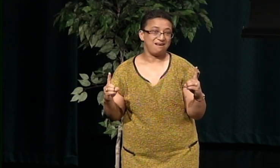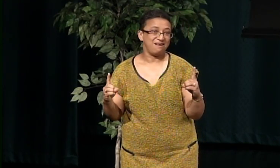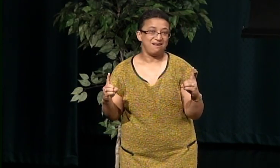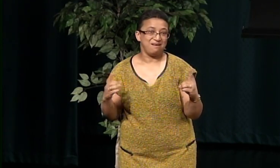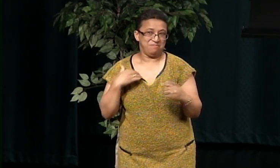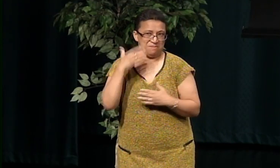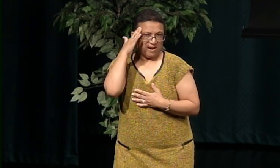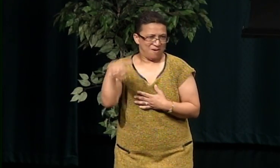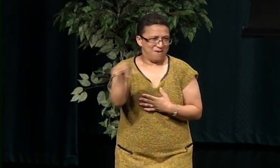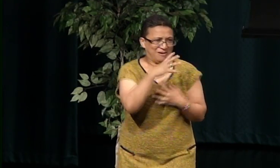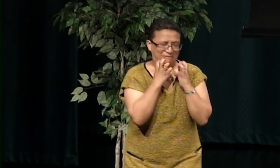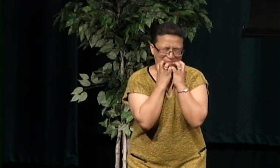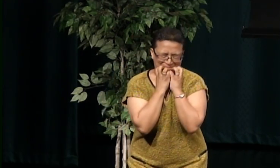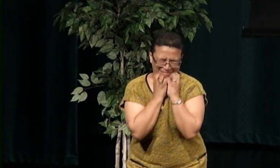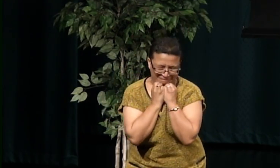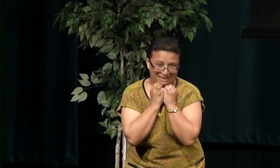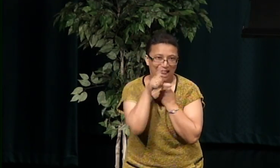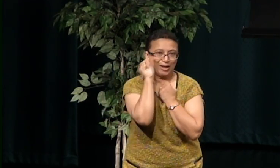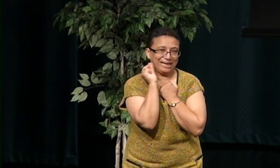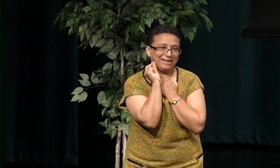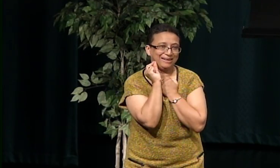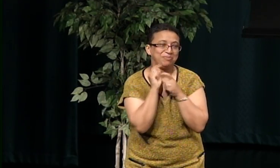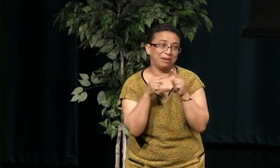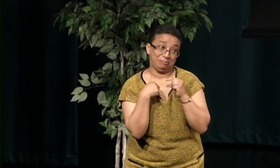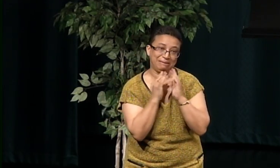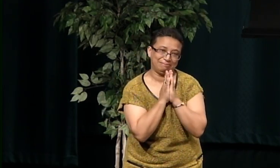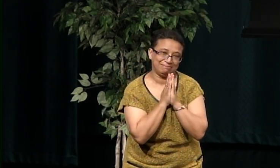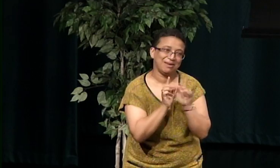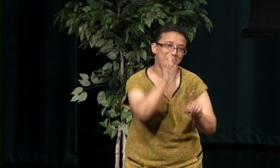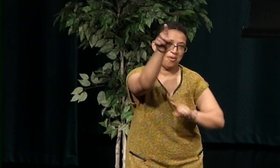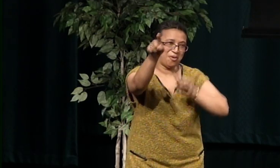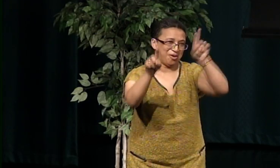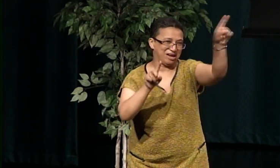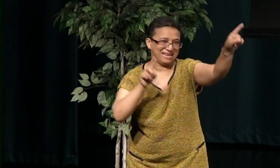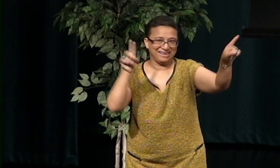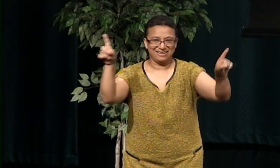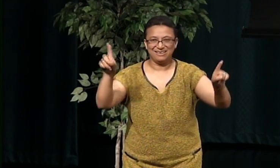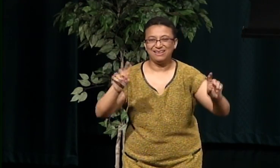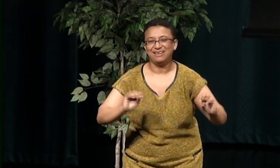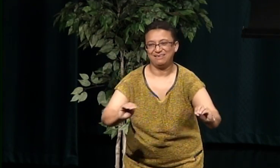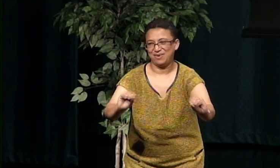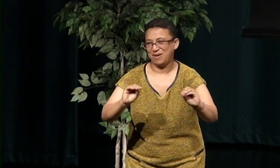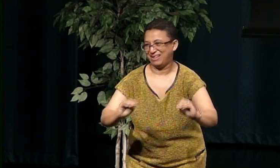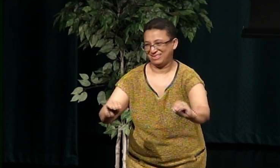And really remember that there are a lot of deaf children out there who do not have education.